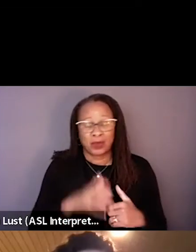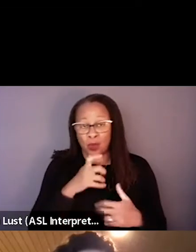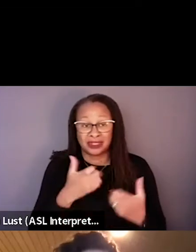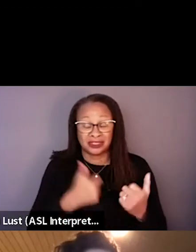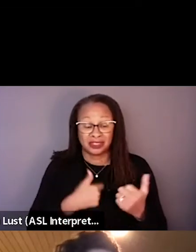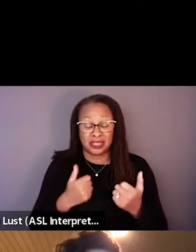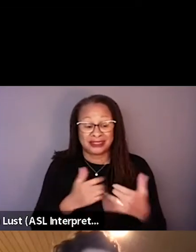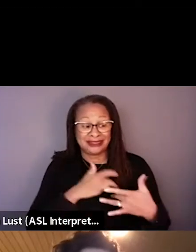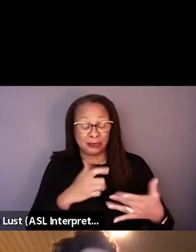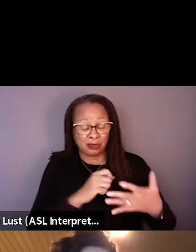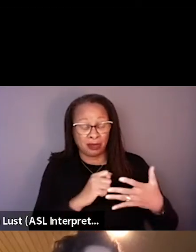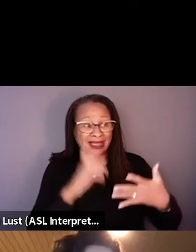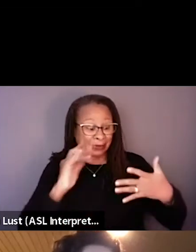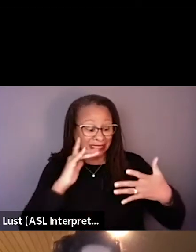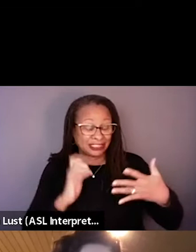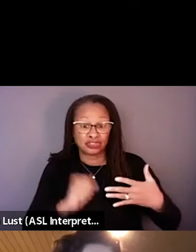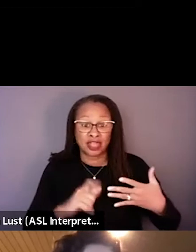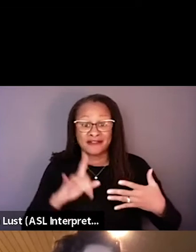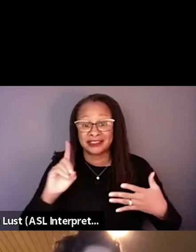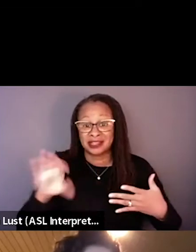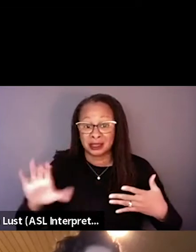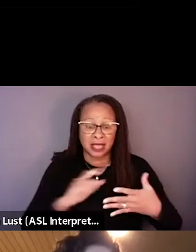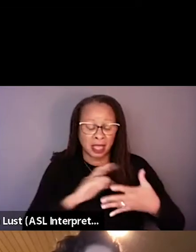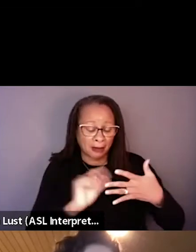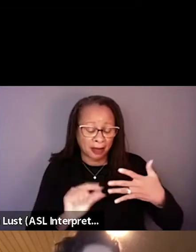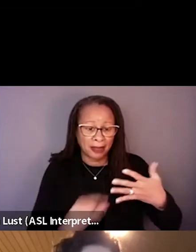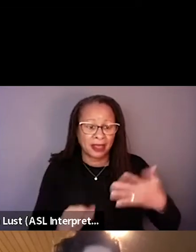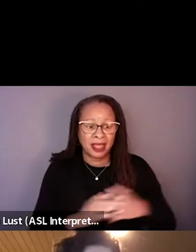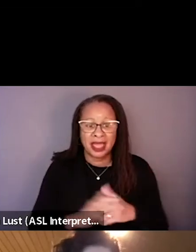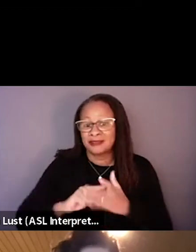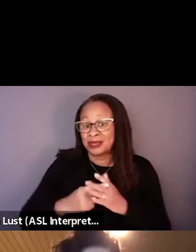Like from the beginning we knew we didn't want lower thirds with names. Yeah. We wanted it to kind of feel